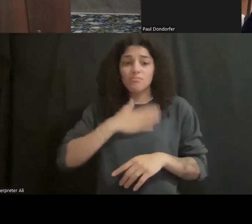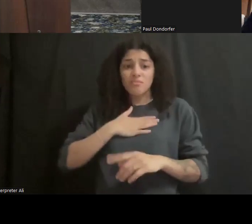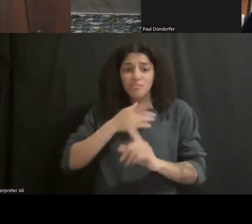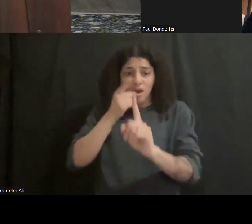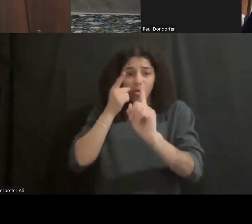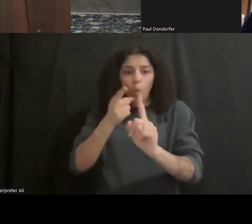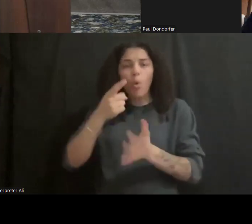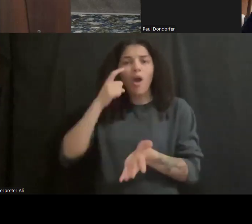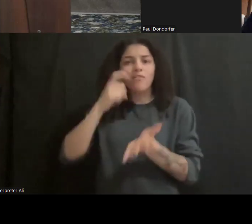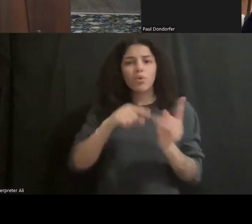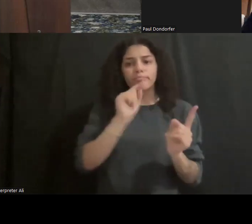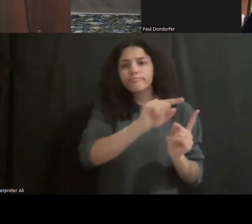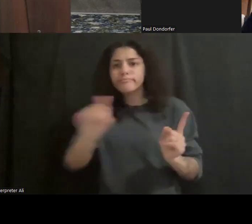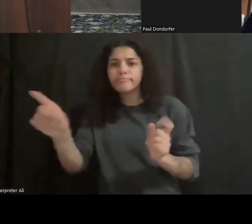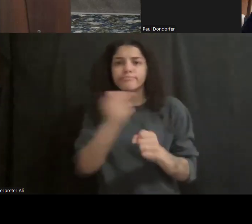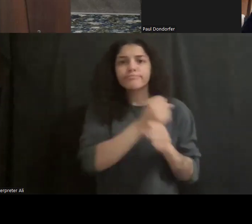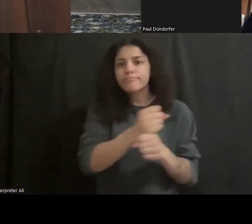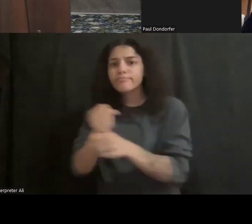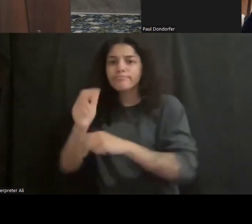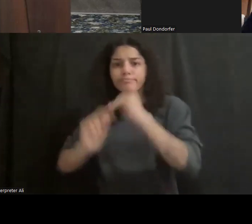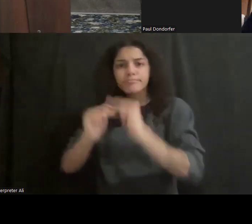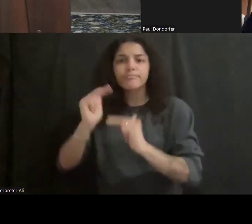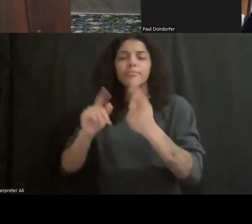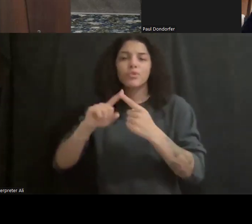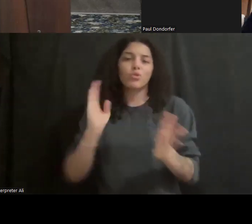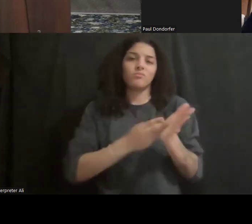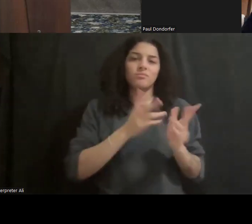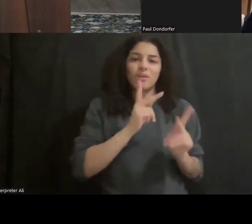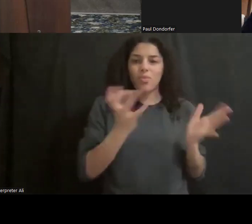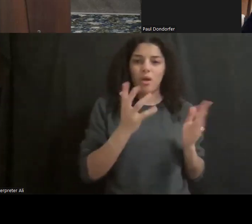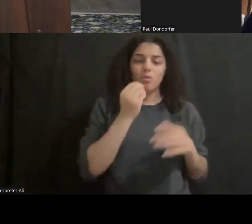behavior deemed undesirable by urban leaders This is often done to create an image of safe